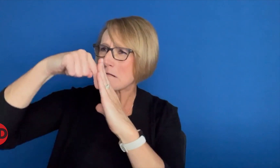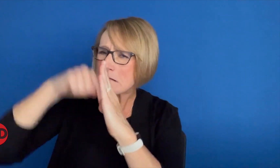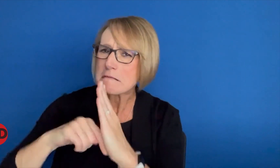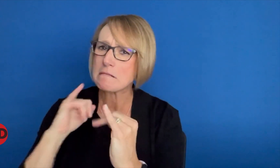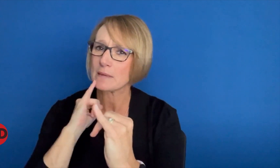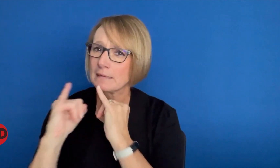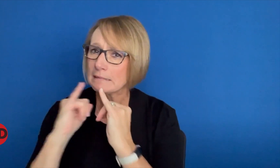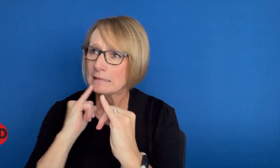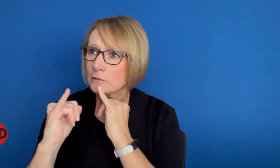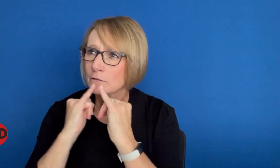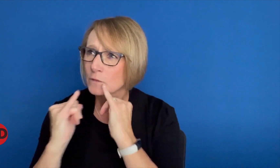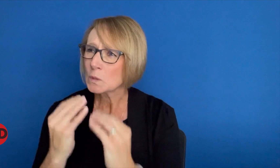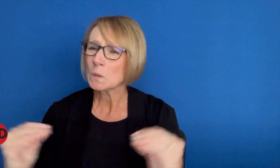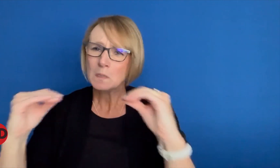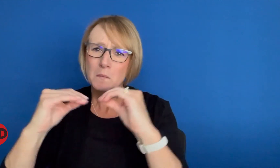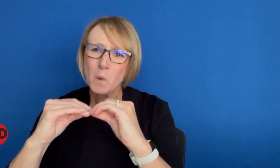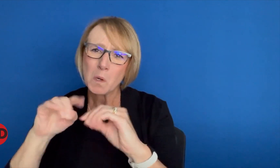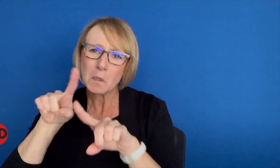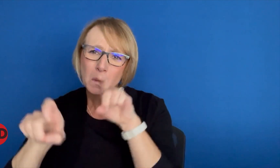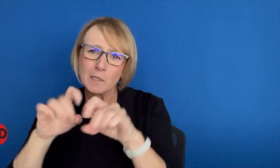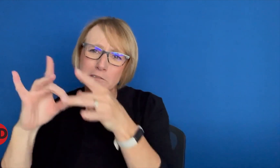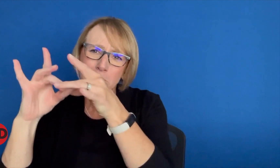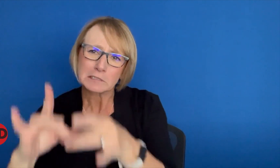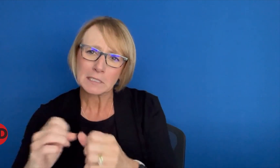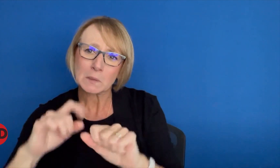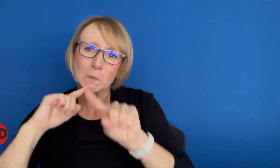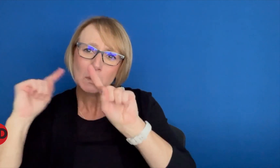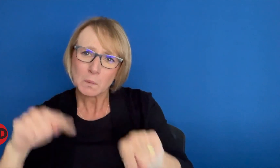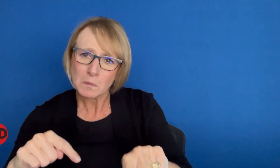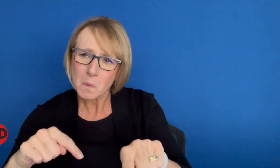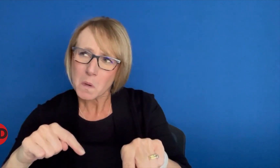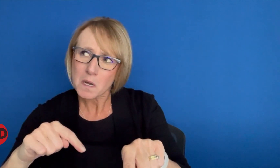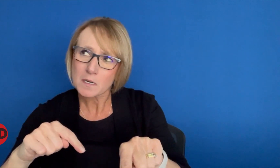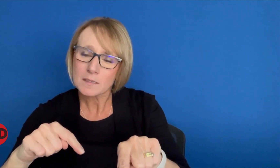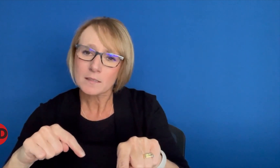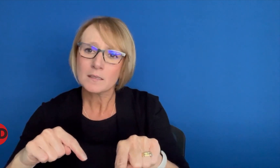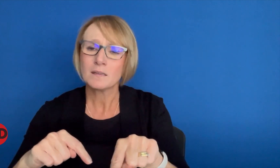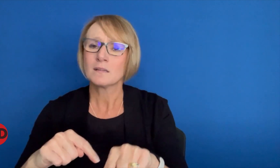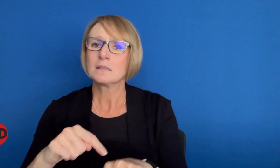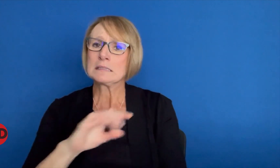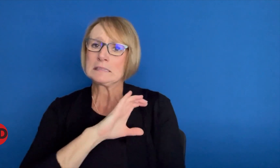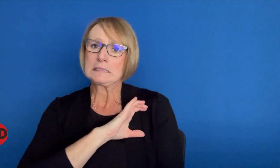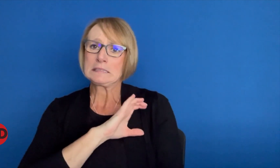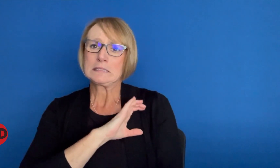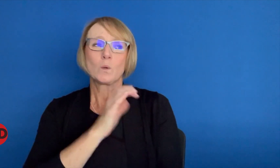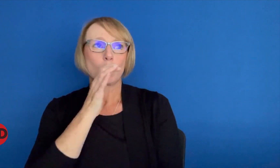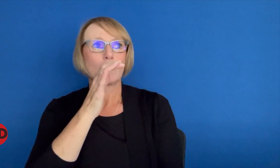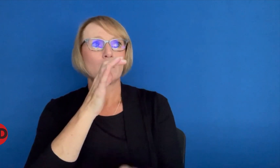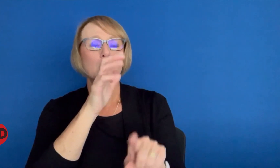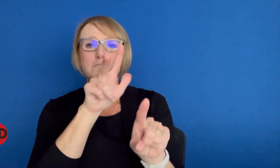and ask more questions for the report, CPS will book an in-person